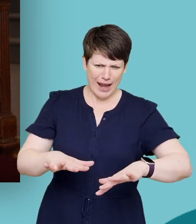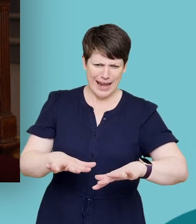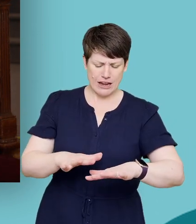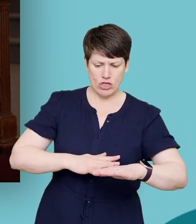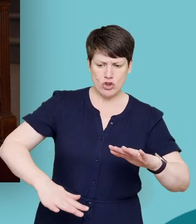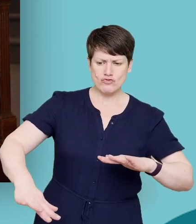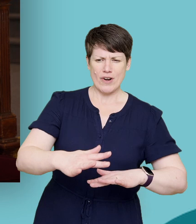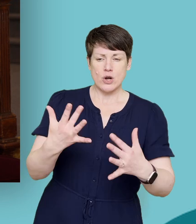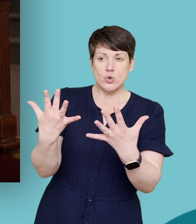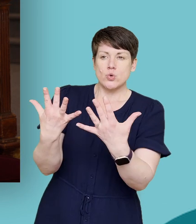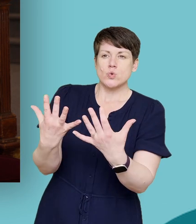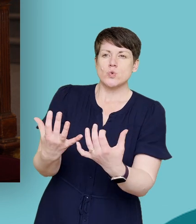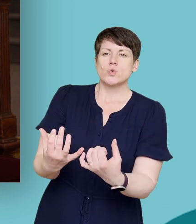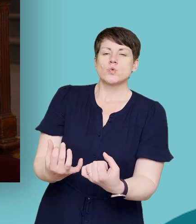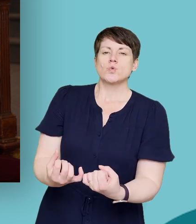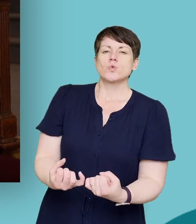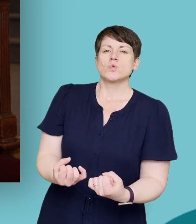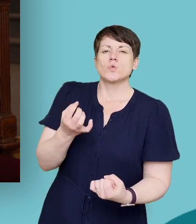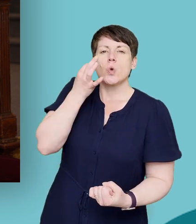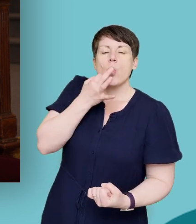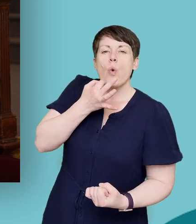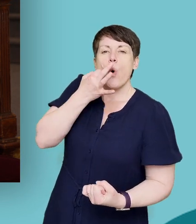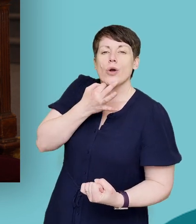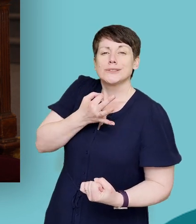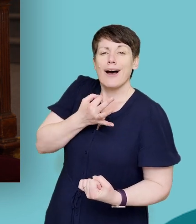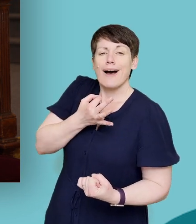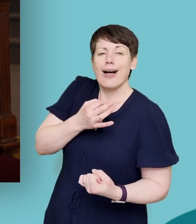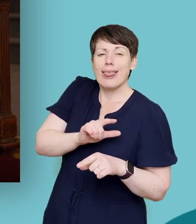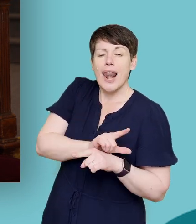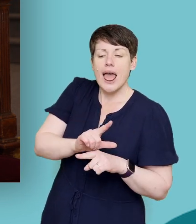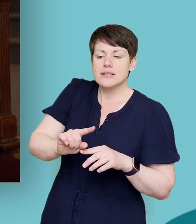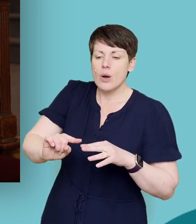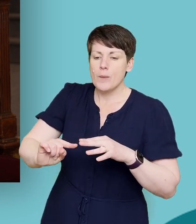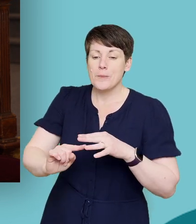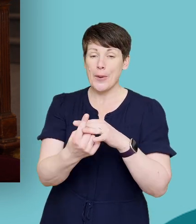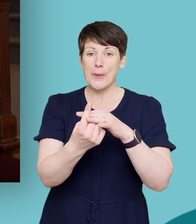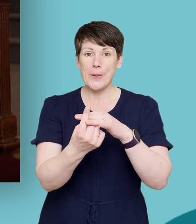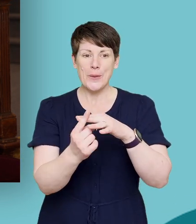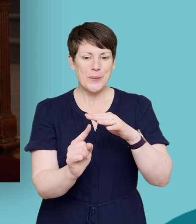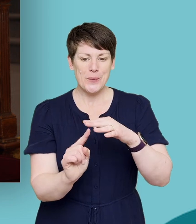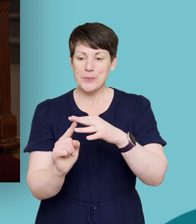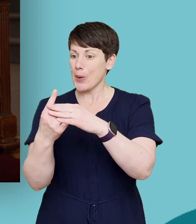positive, germinative way, so that something sprouts that is good out of that rain haven't fallen.